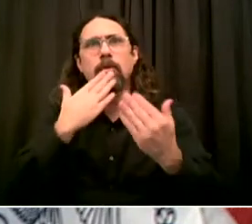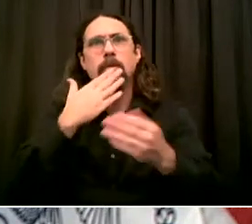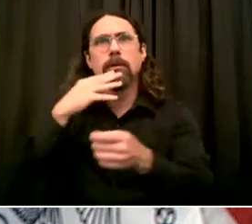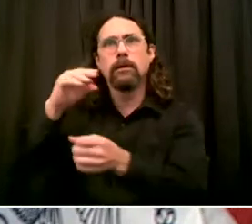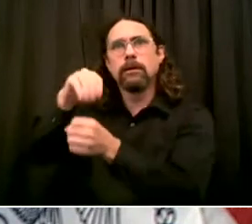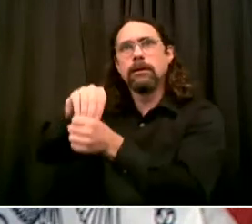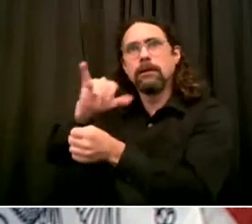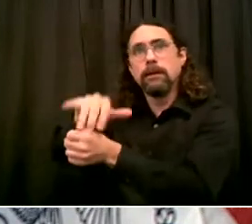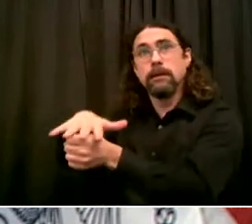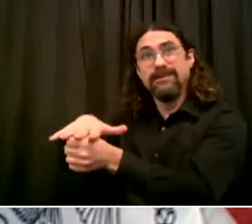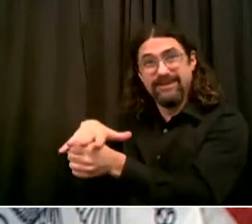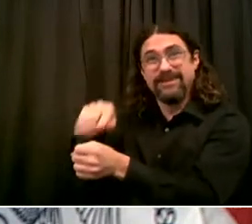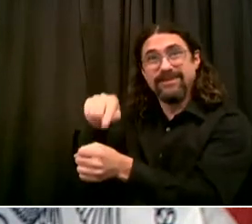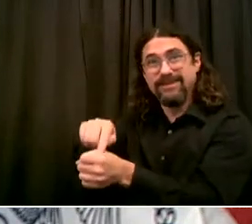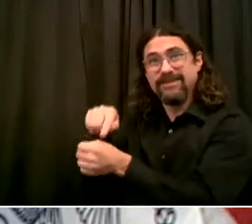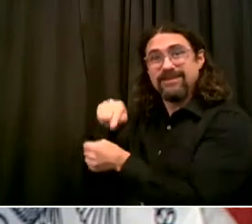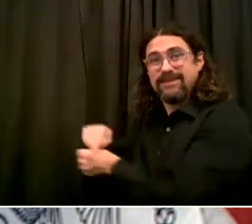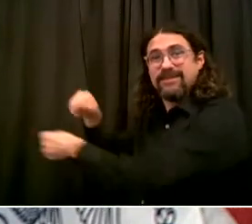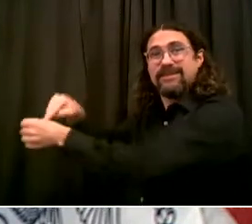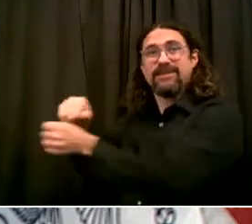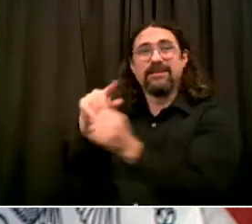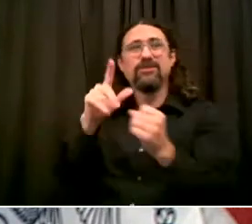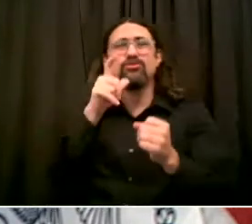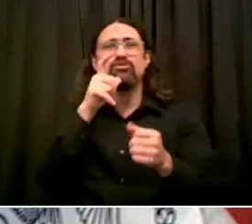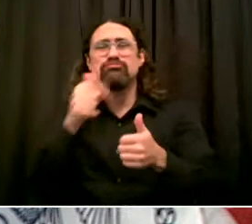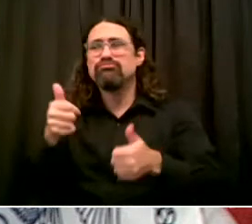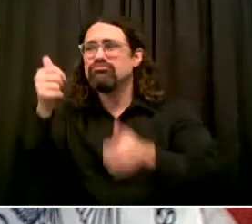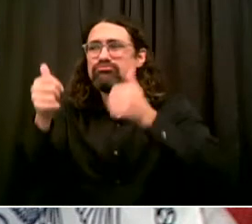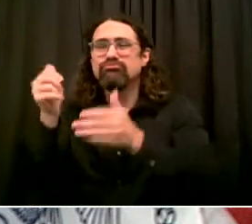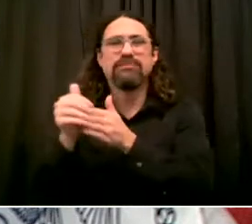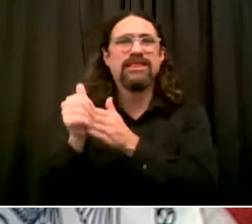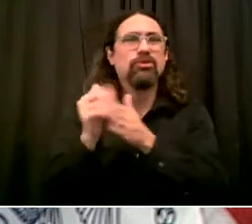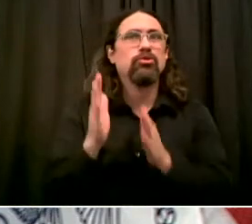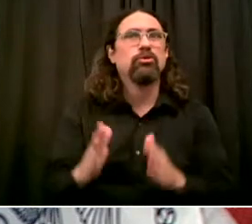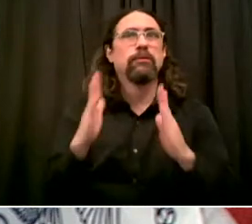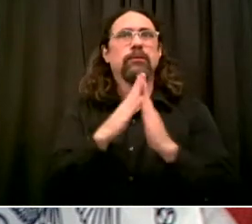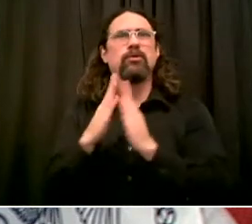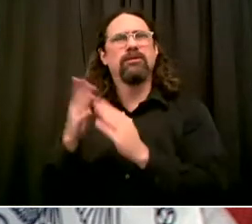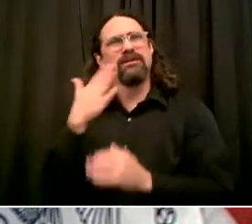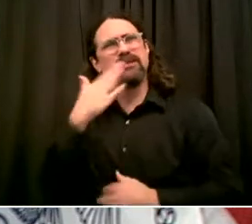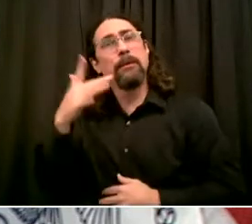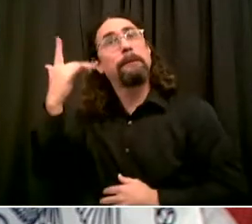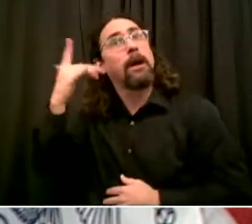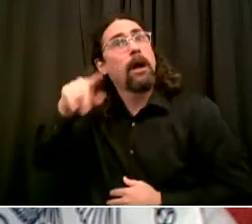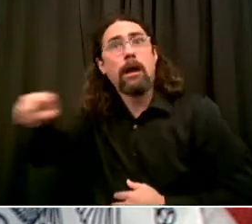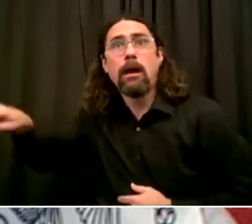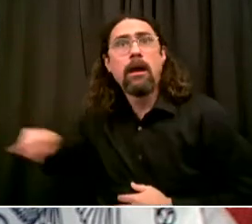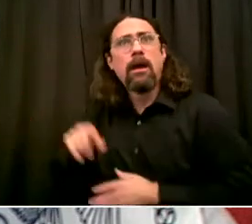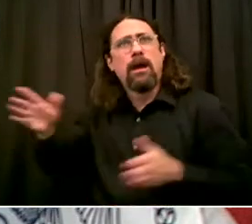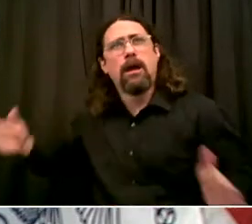REALLY, REALLY SUPPORTED THIS TESTING EFFORT. WE HAVE SEEN A HUGE UPTICK IN N THE LAST FEW DAYS. WE SAW IT ORIGINALLY IN